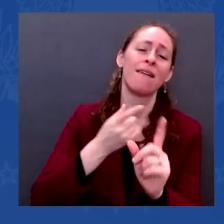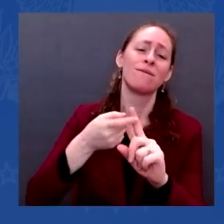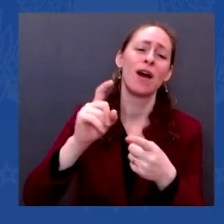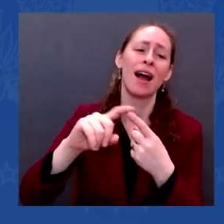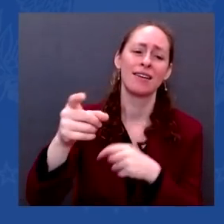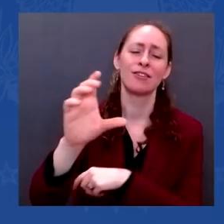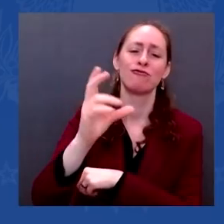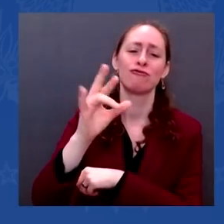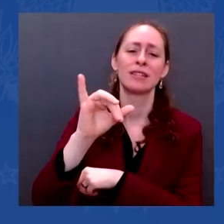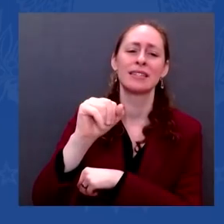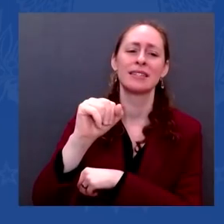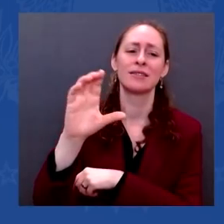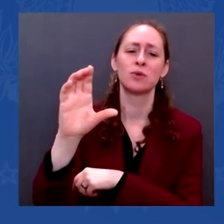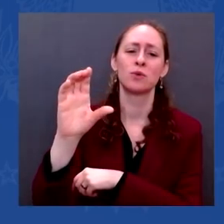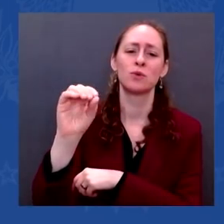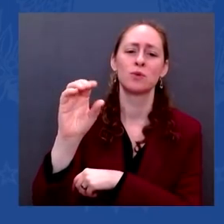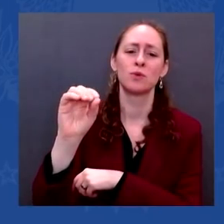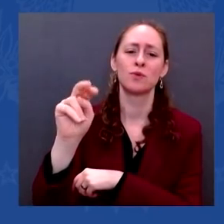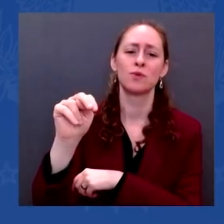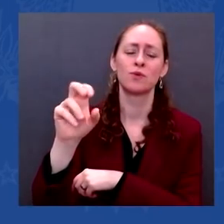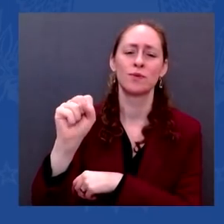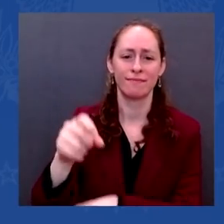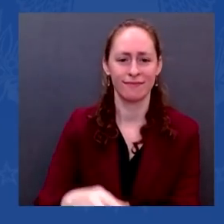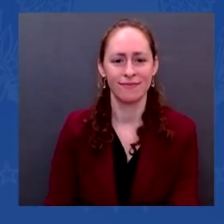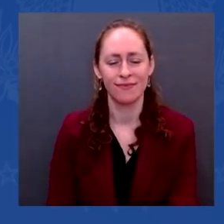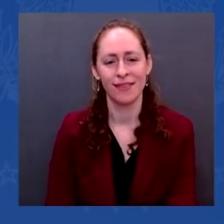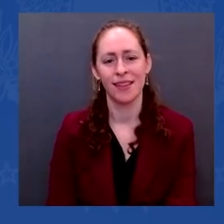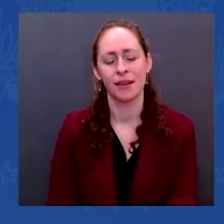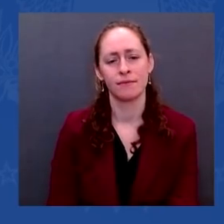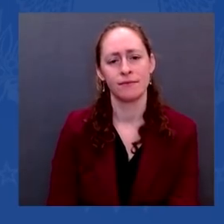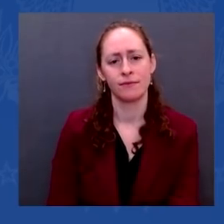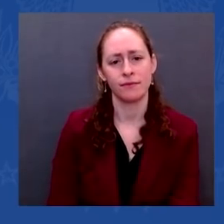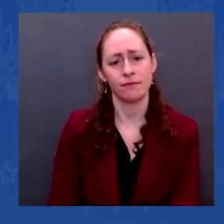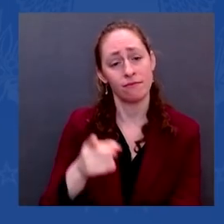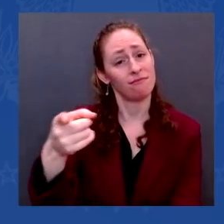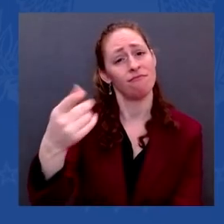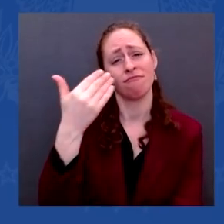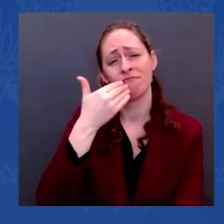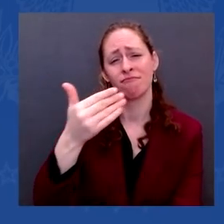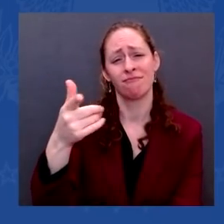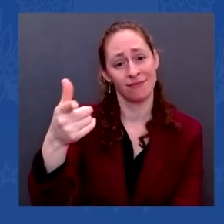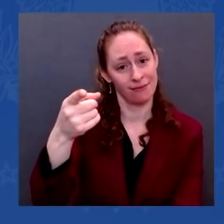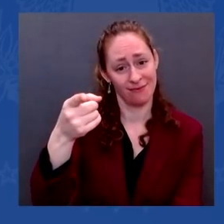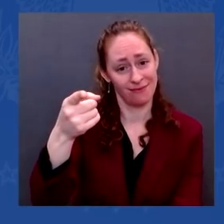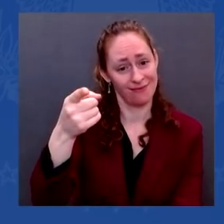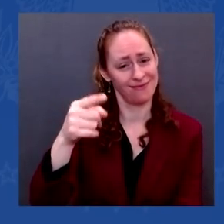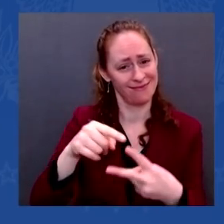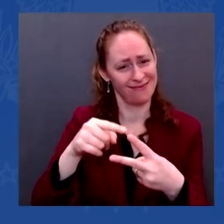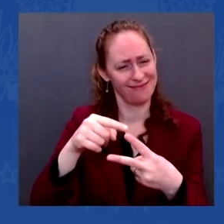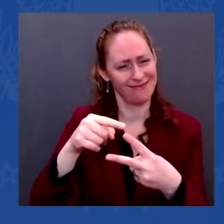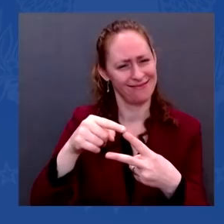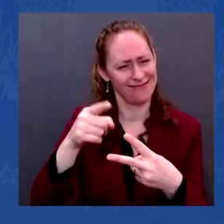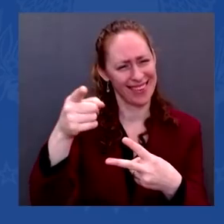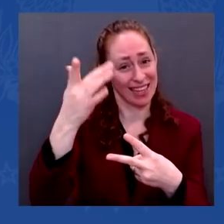He's the only guy that went to law school and got a divinity degree at the same time. I worry about "divine" lawyers.